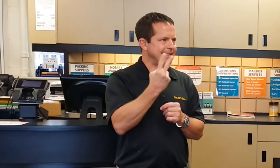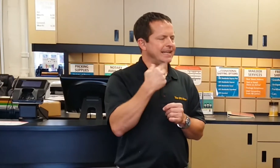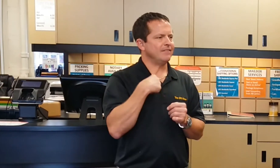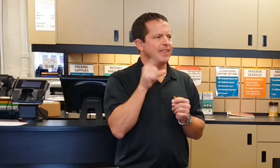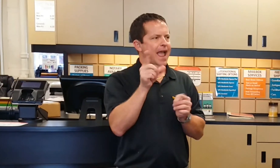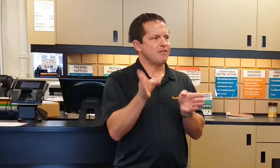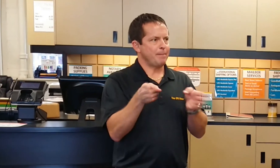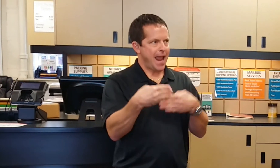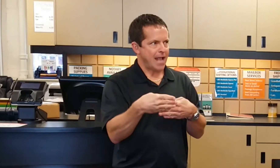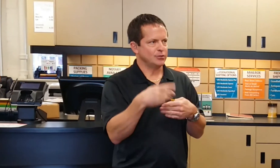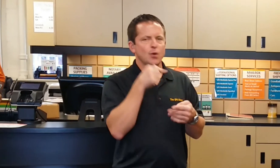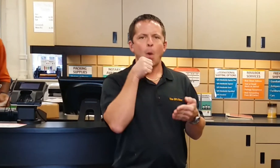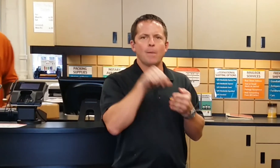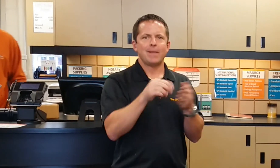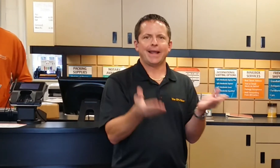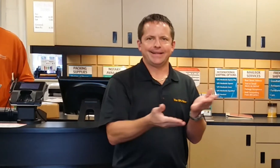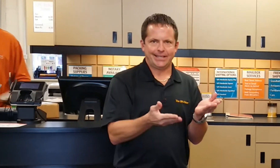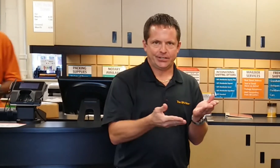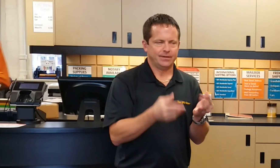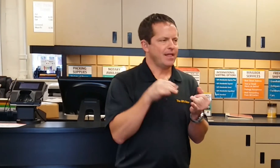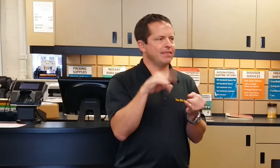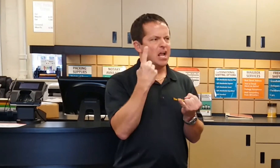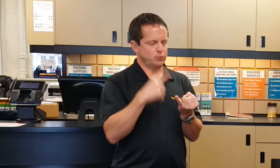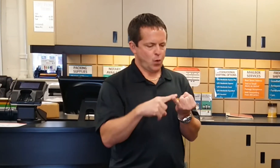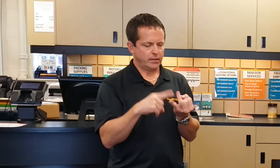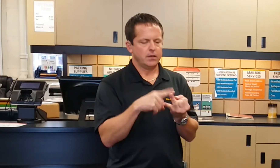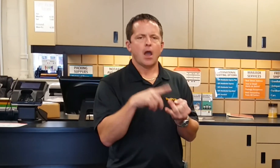ask me if I had any packages or mail here.